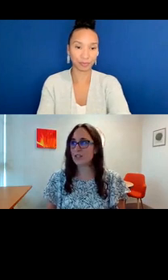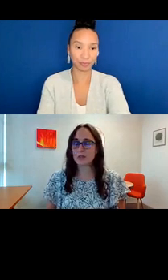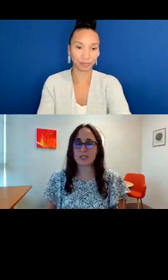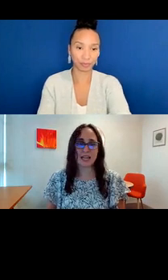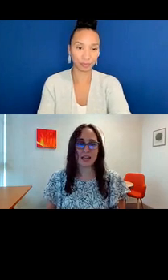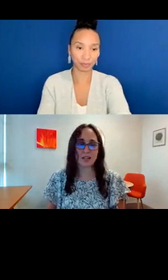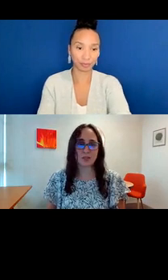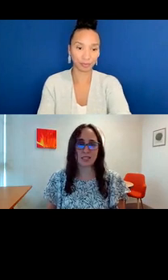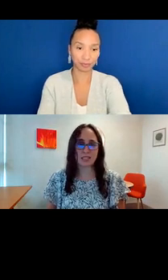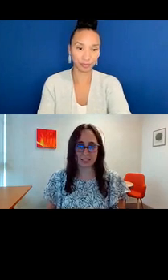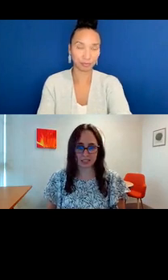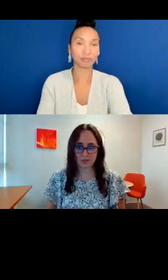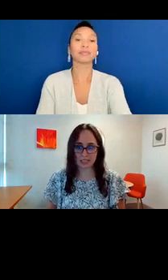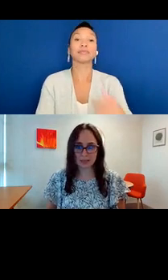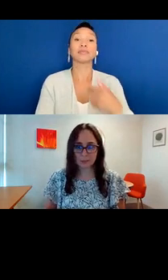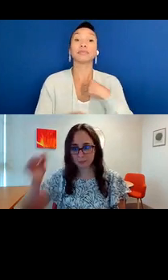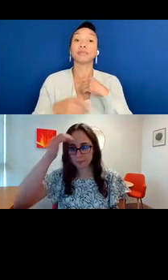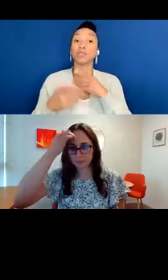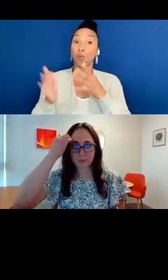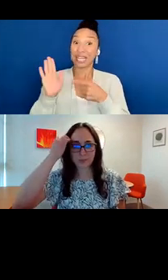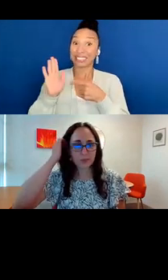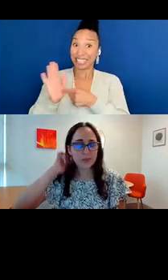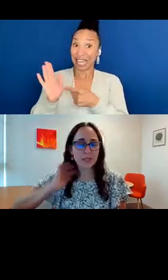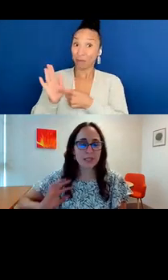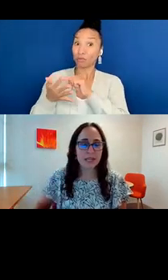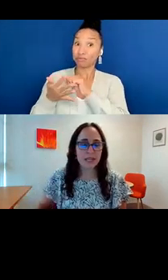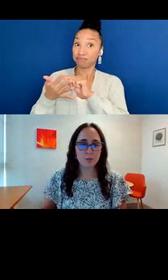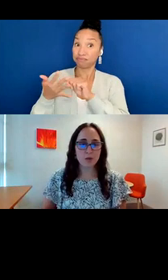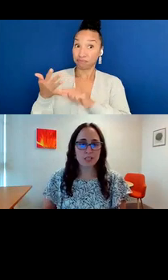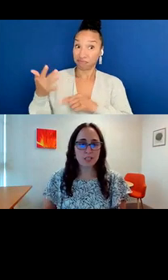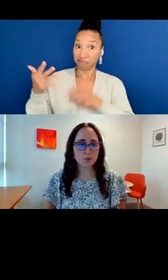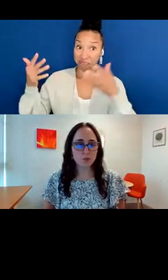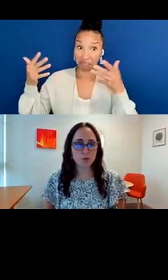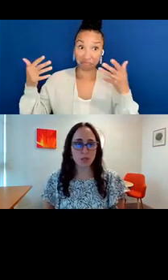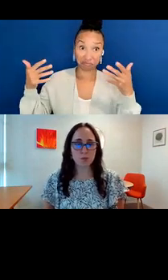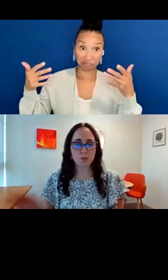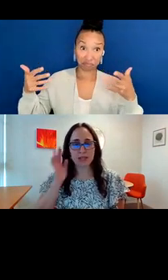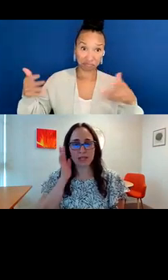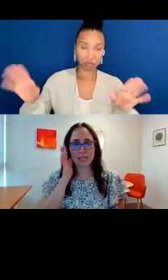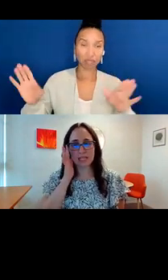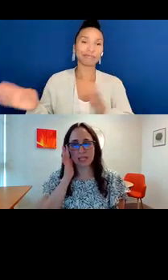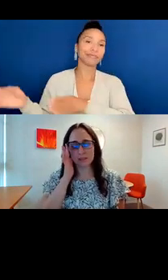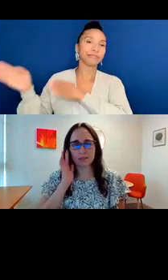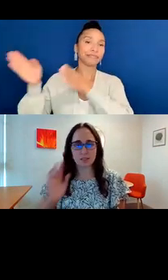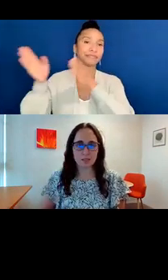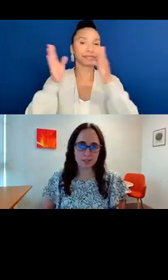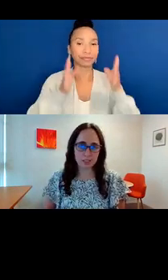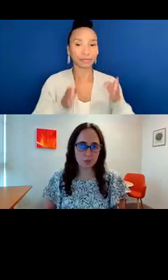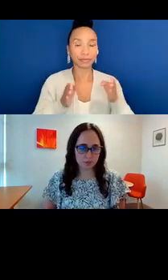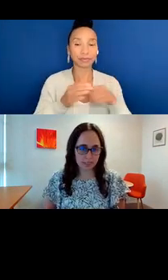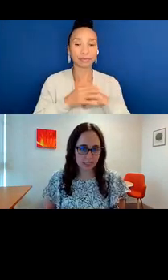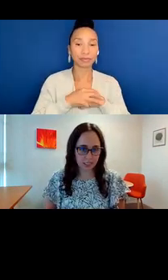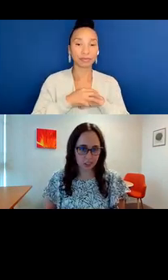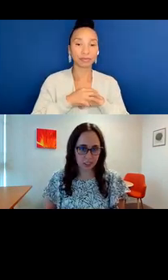I think I've closed that out successfully. And we're going to move forward with the victim services